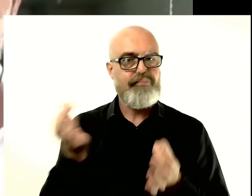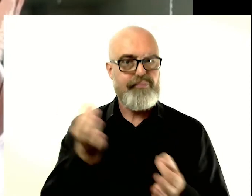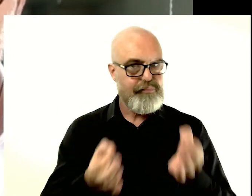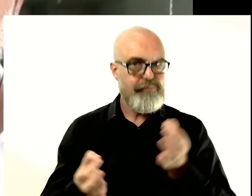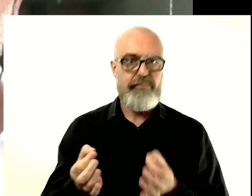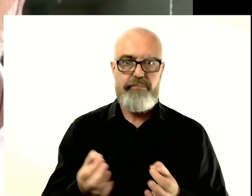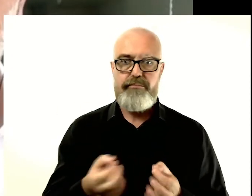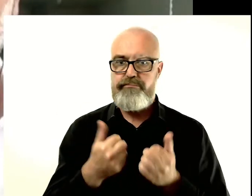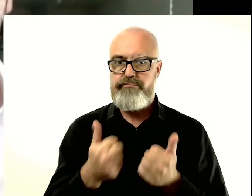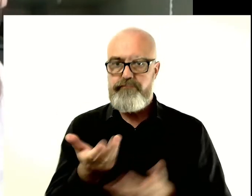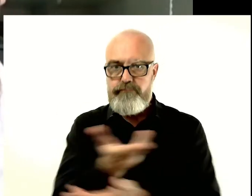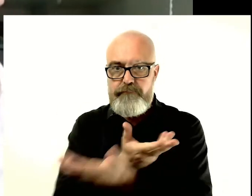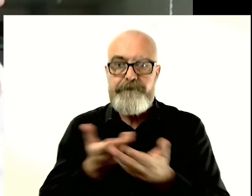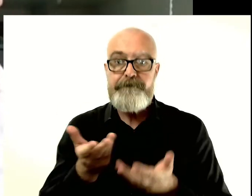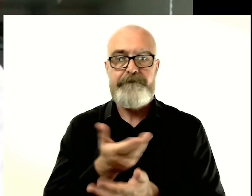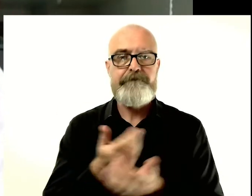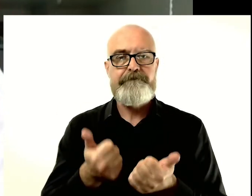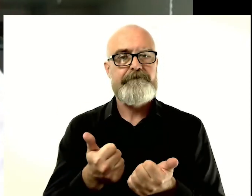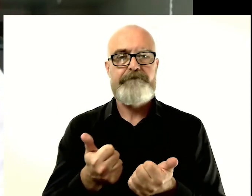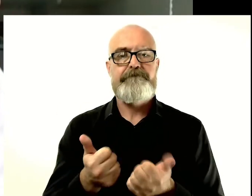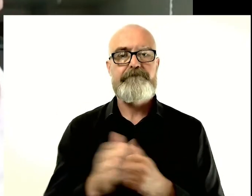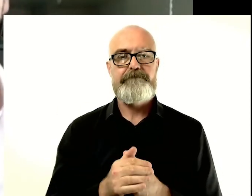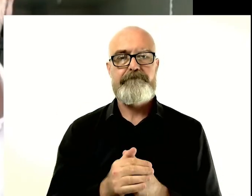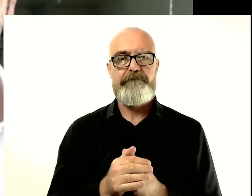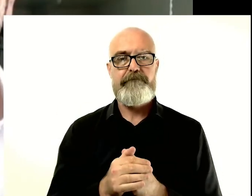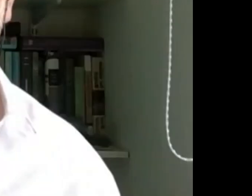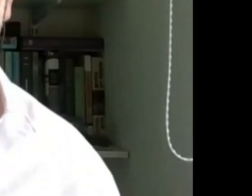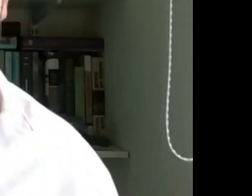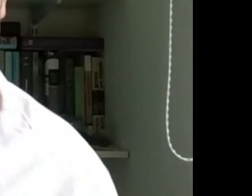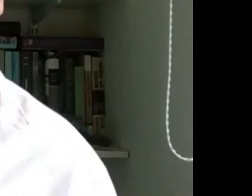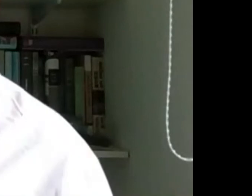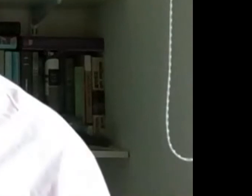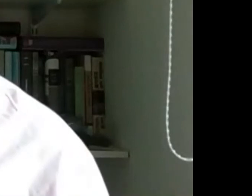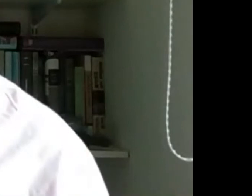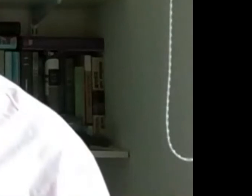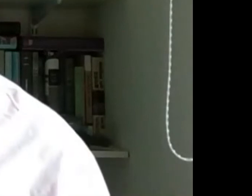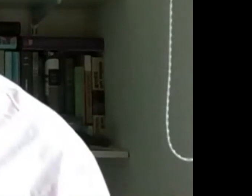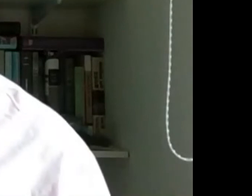have a chance to ask questions and